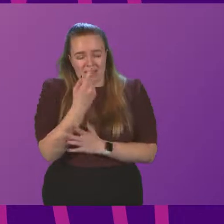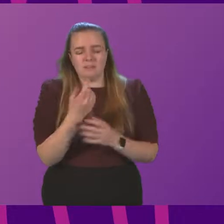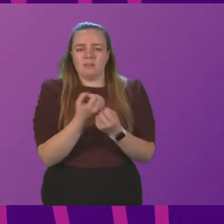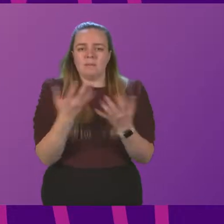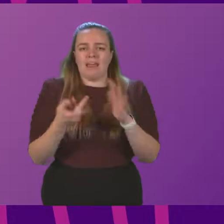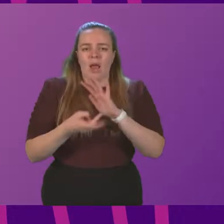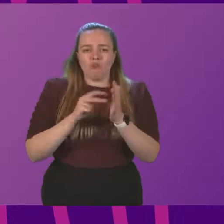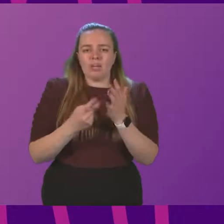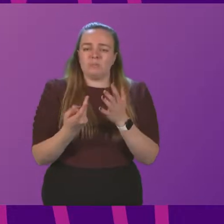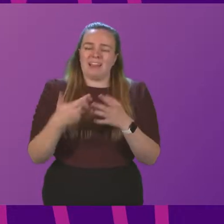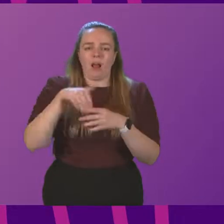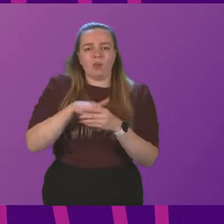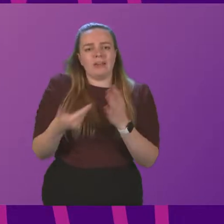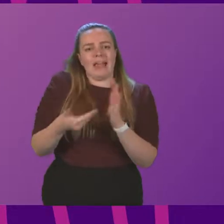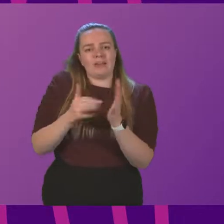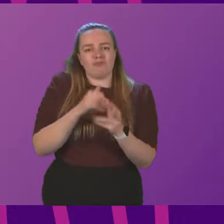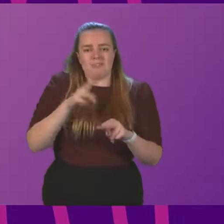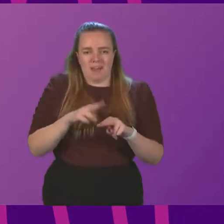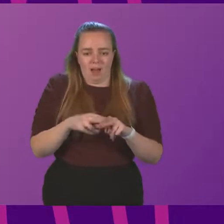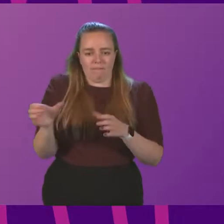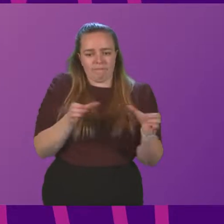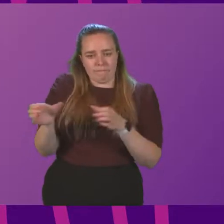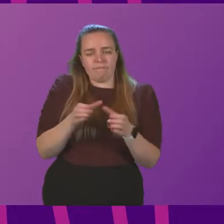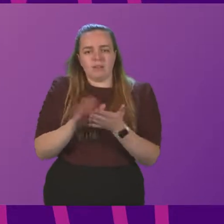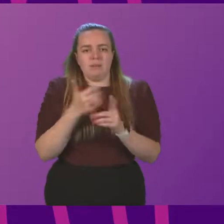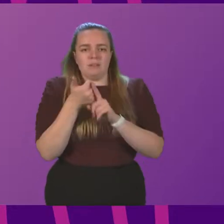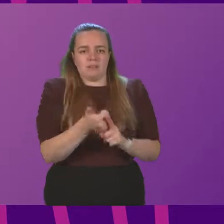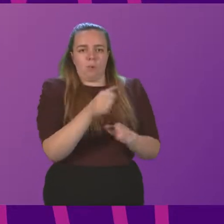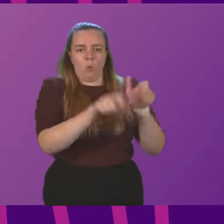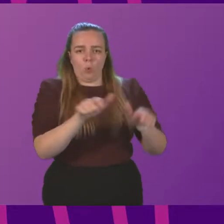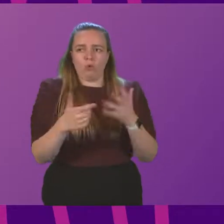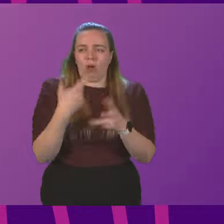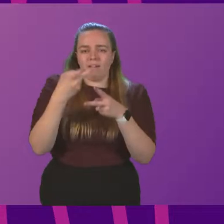additional staff, are in place to support delegates and other visitors while maintaining